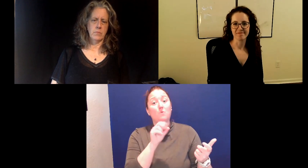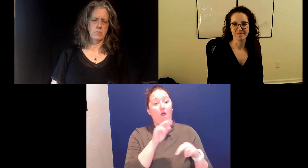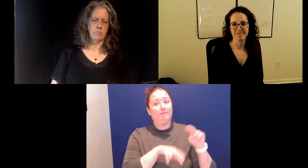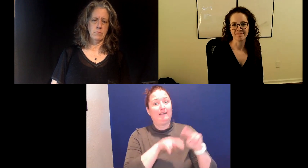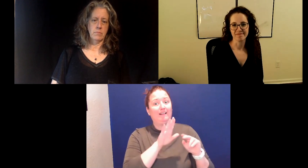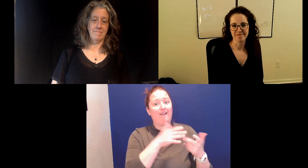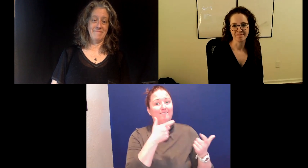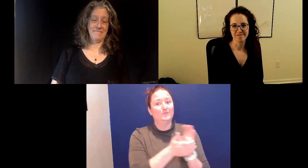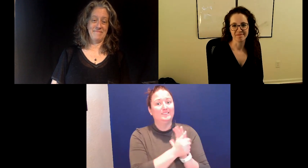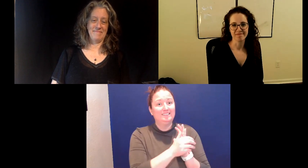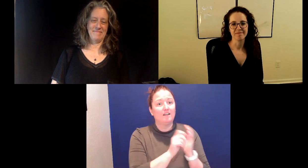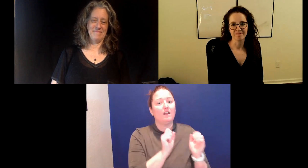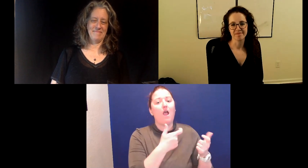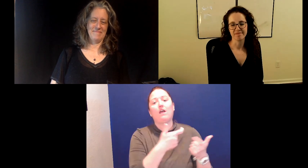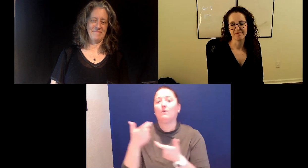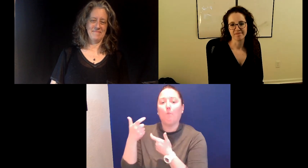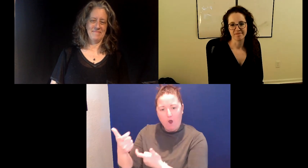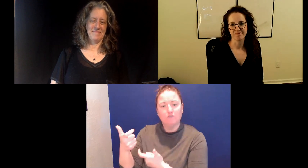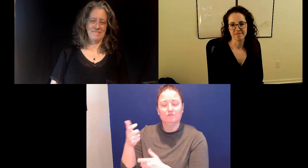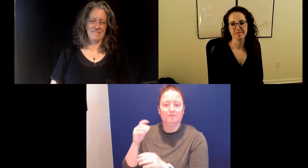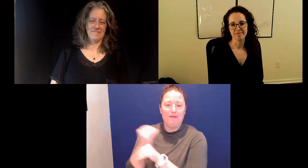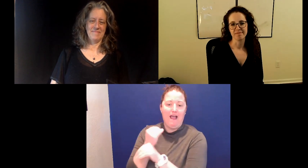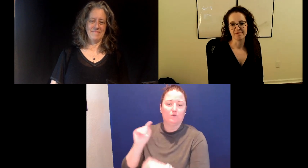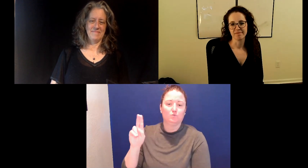and then you can watch you know watch them build their skills